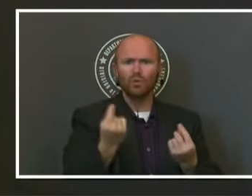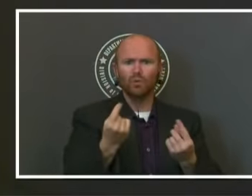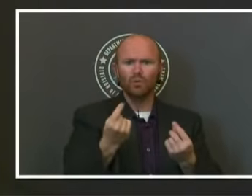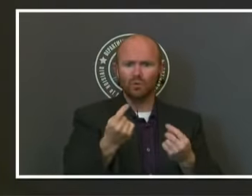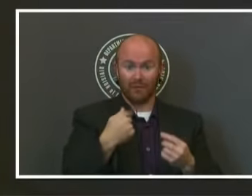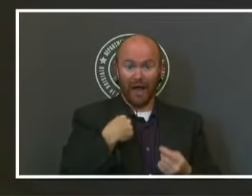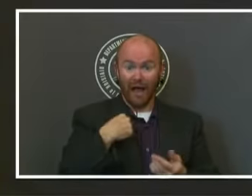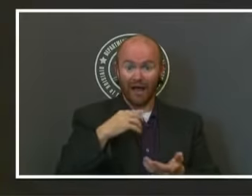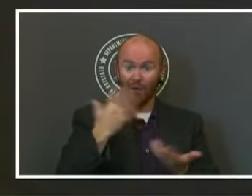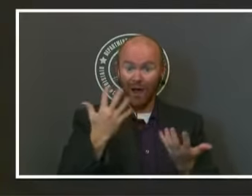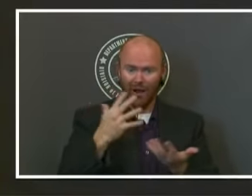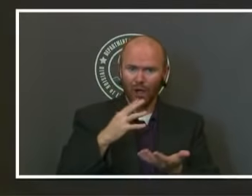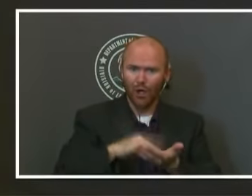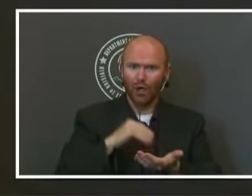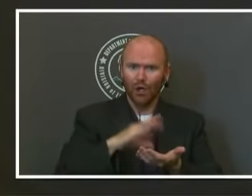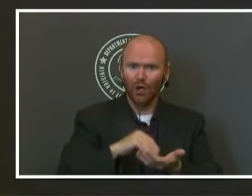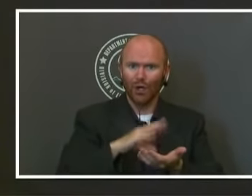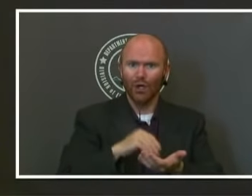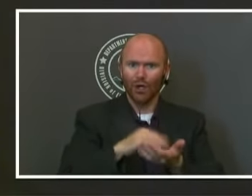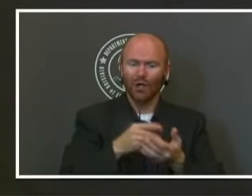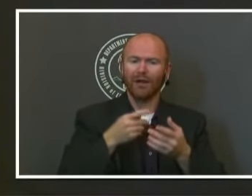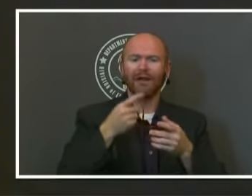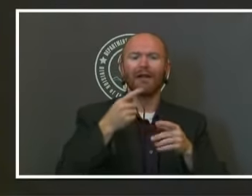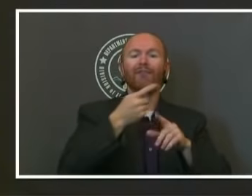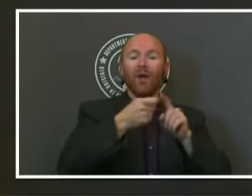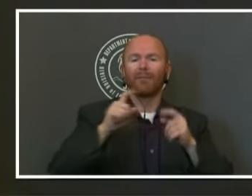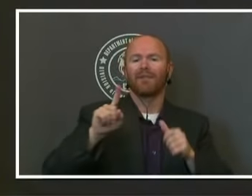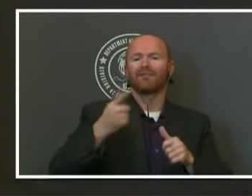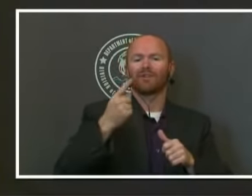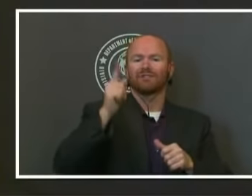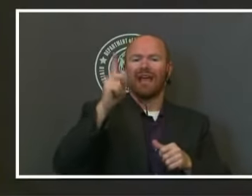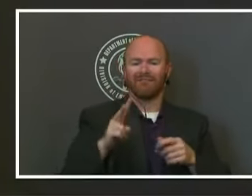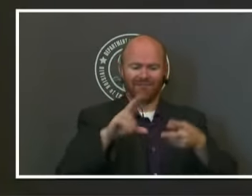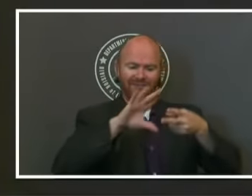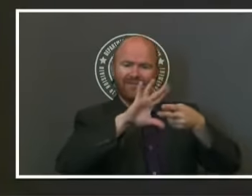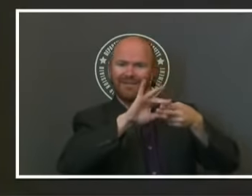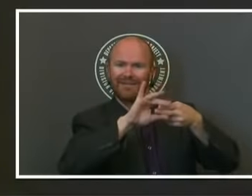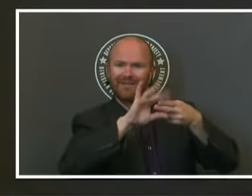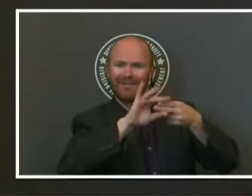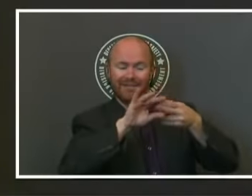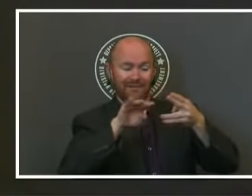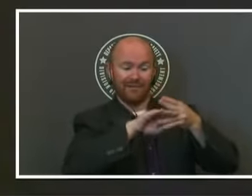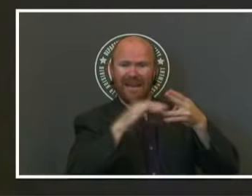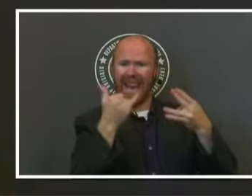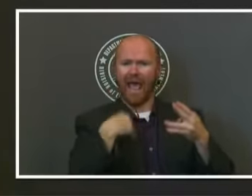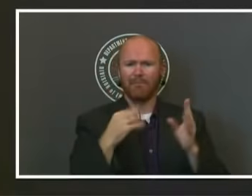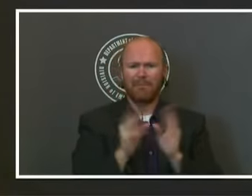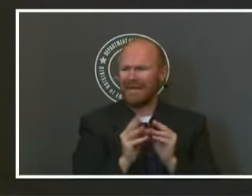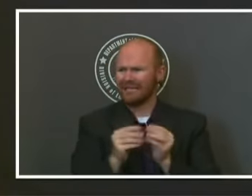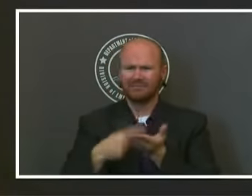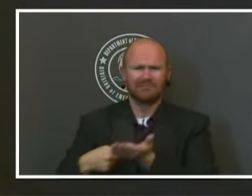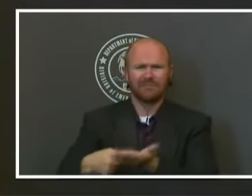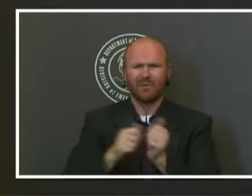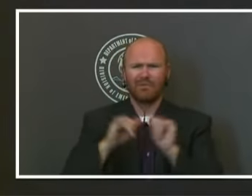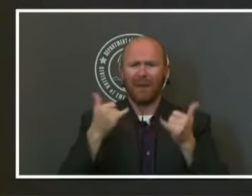the way the flu this first half of this contest which we hope is